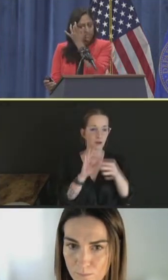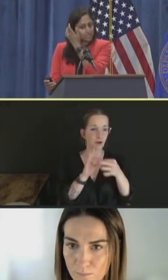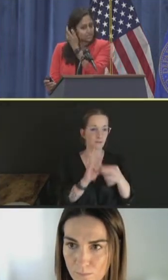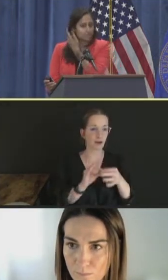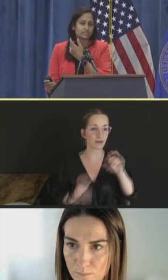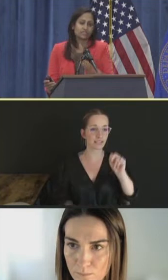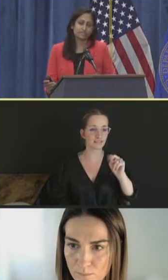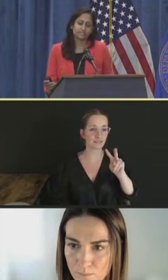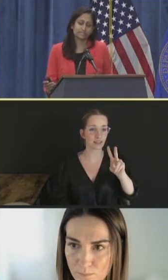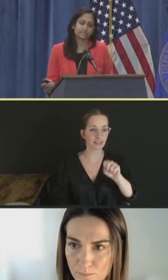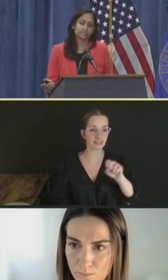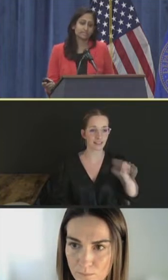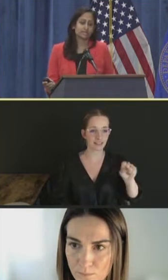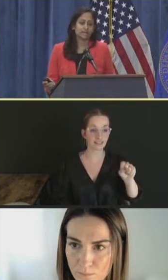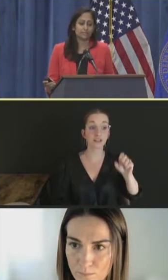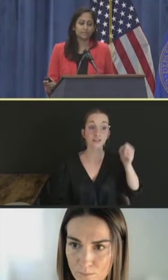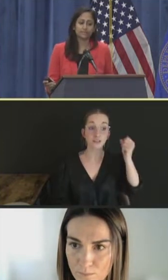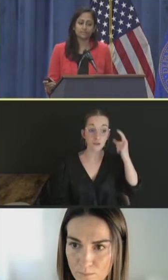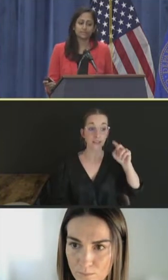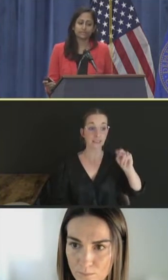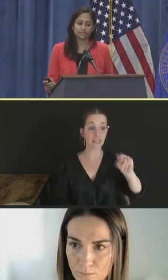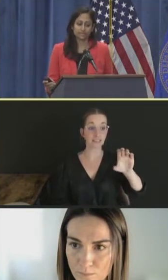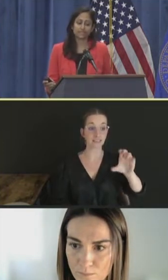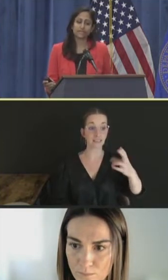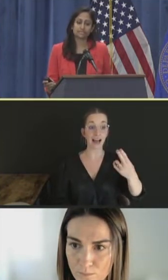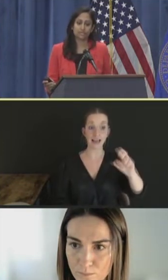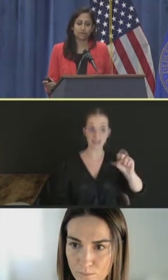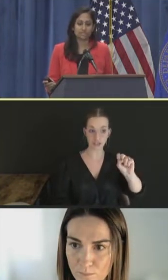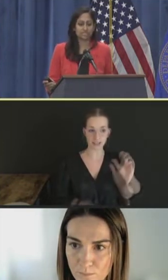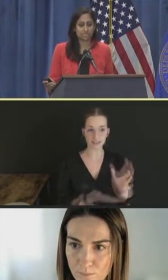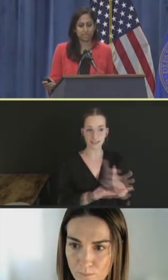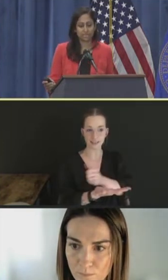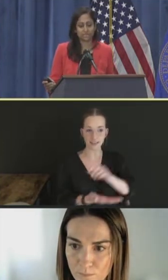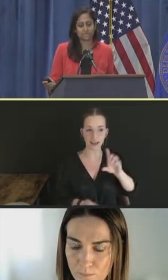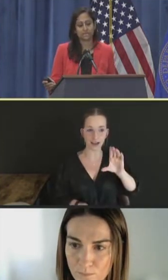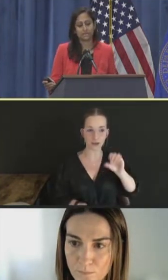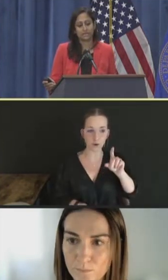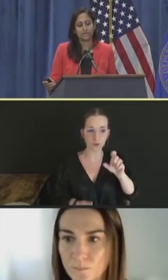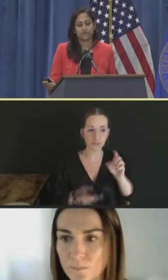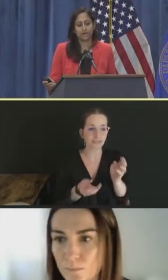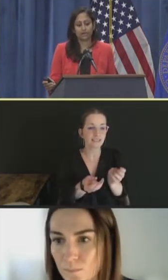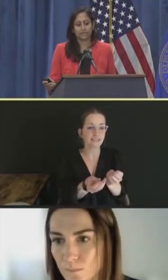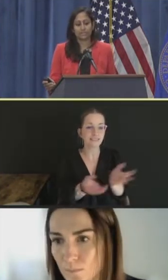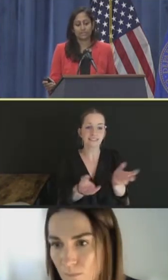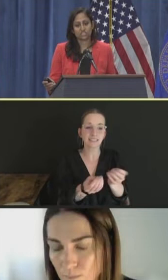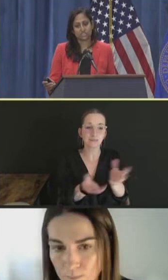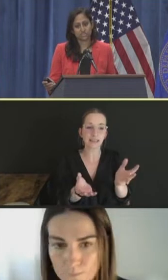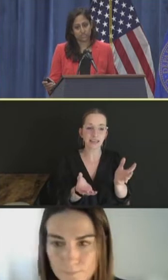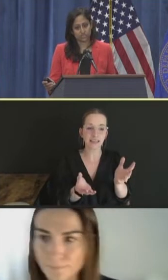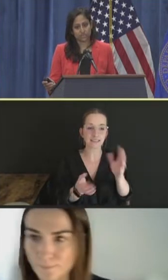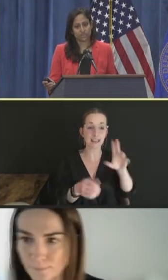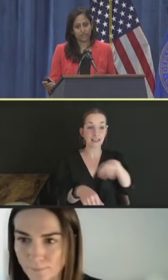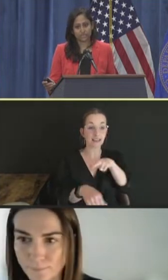the National Center for Health Statistics collects codes and disseminate the nation's official vital